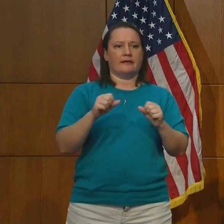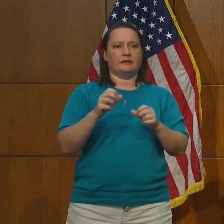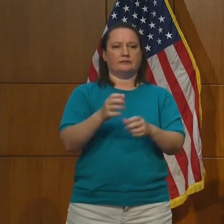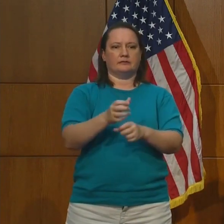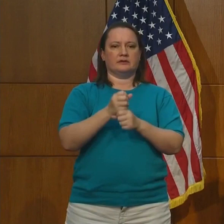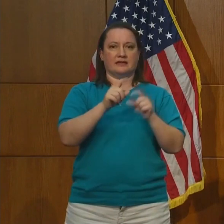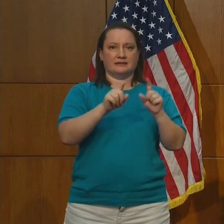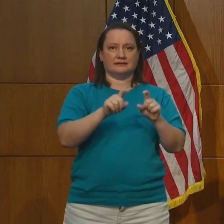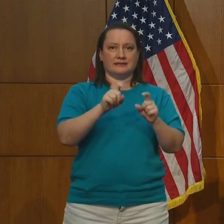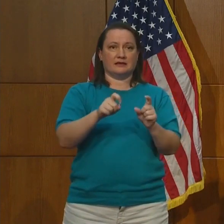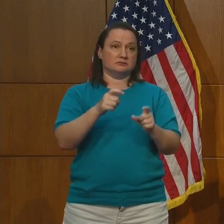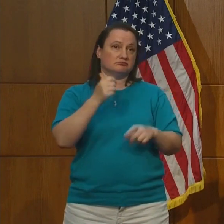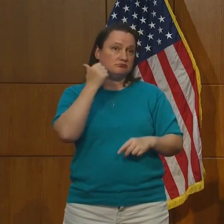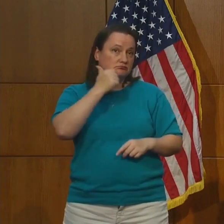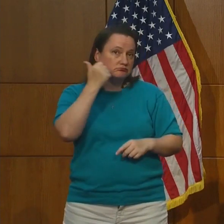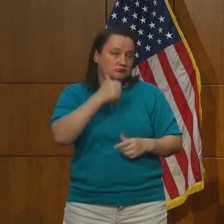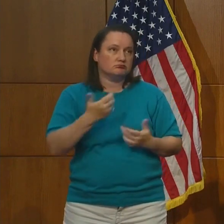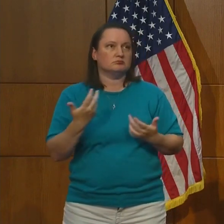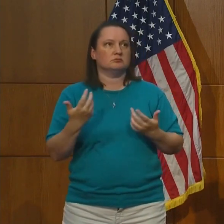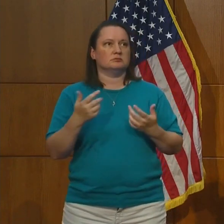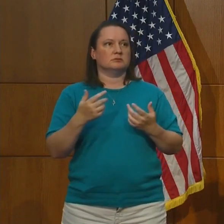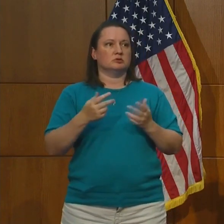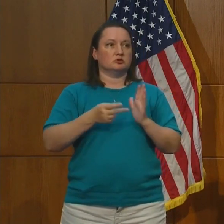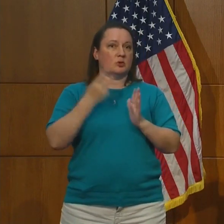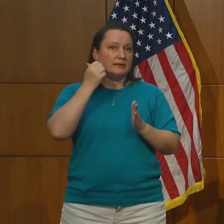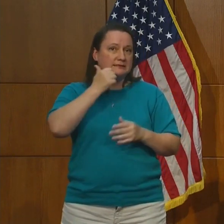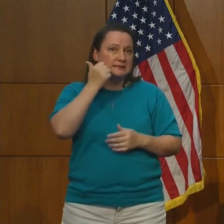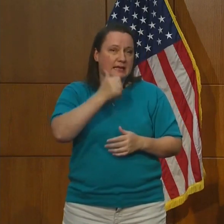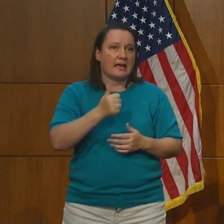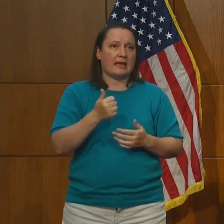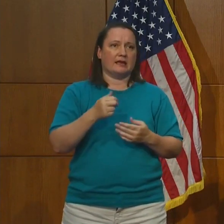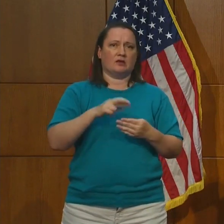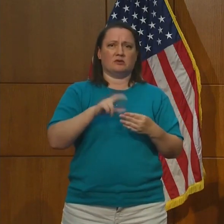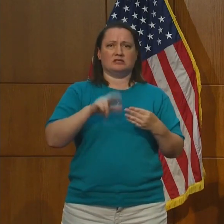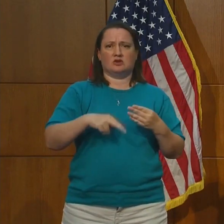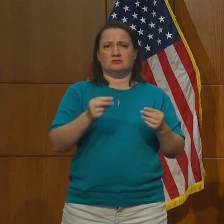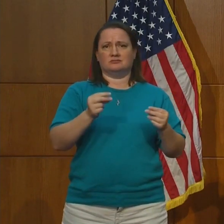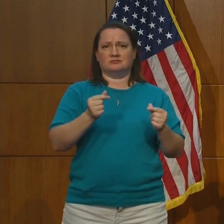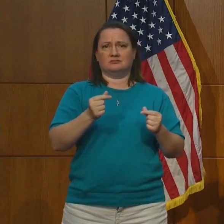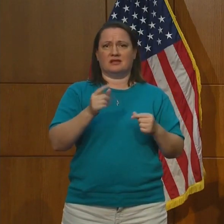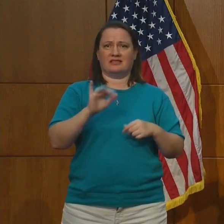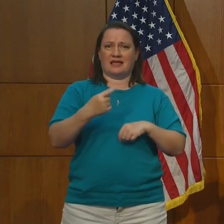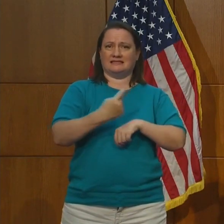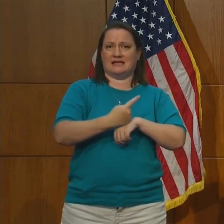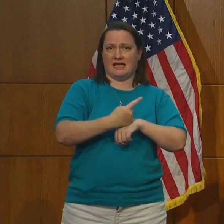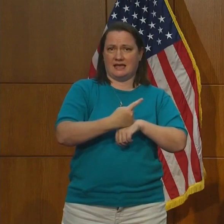THINK I HAVE TO SAY PARTICULAR OF GROUPS- THAT- ARE ABLE TO